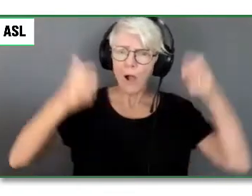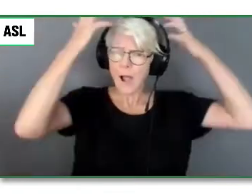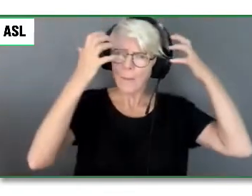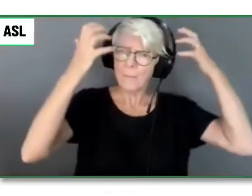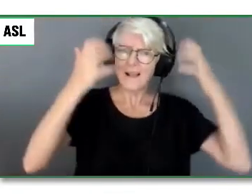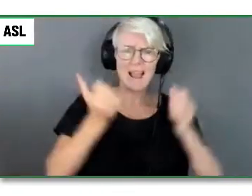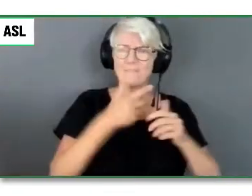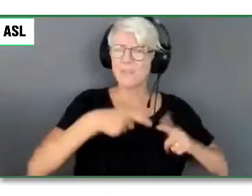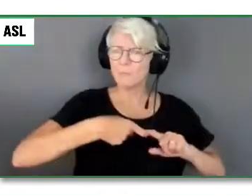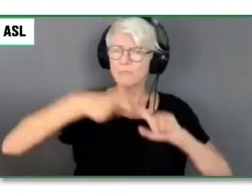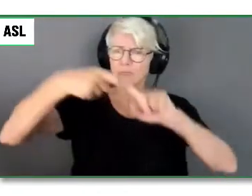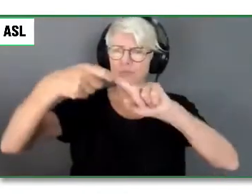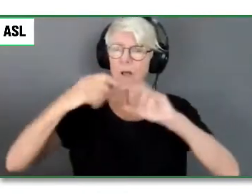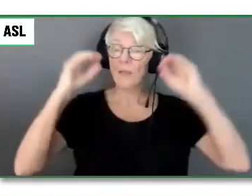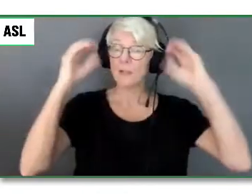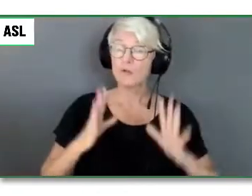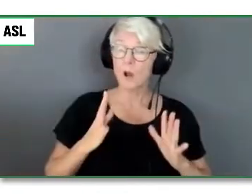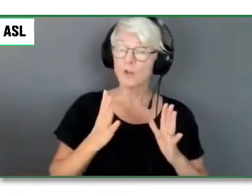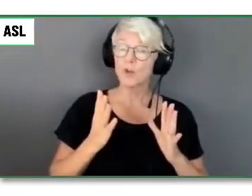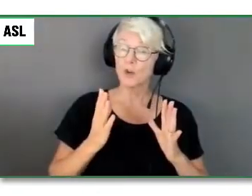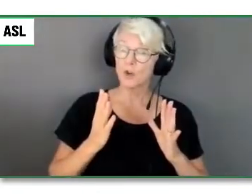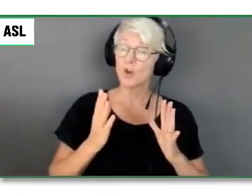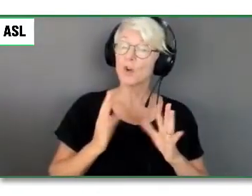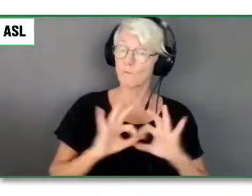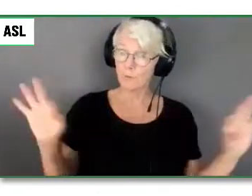free of charge by the owner of Rocky Mountain Adaptive